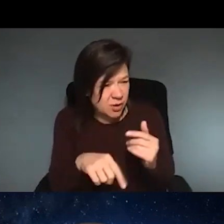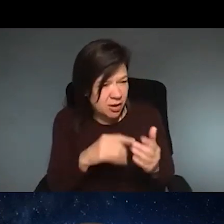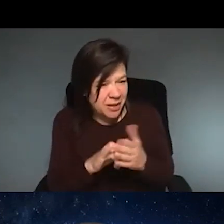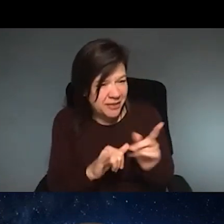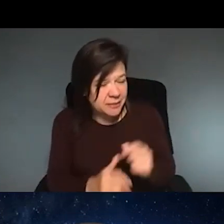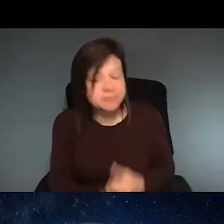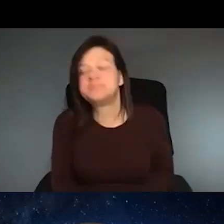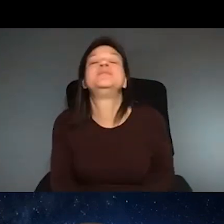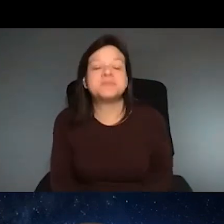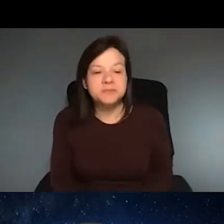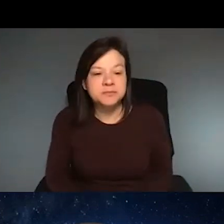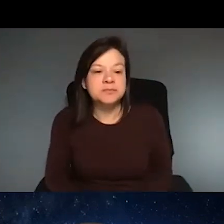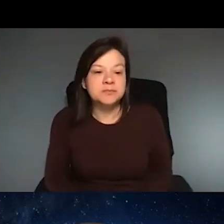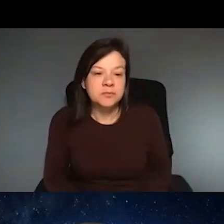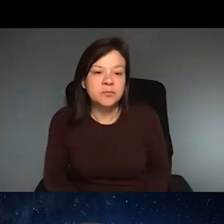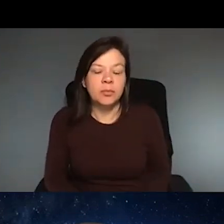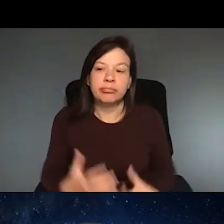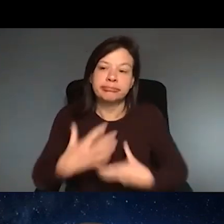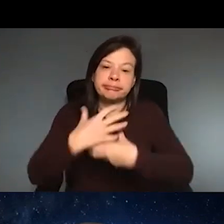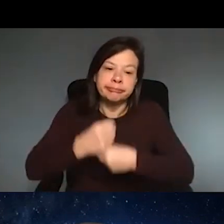IN A QUICK RESPONSE, YES, YOU CAN DO THAT.